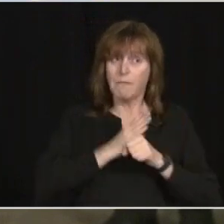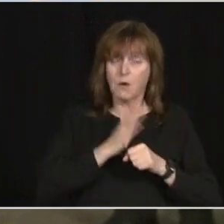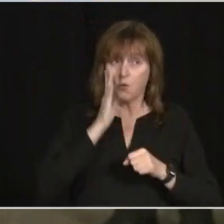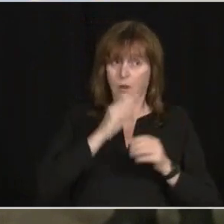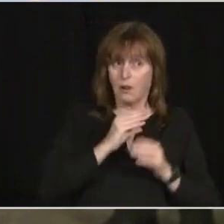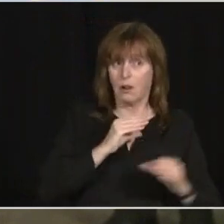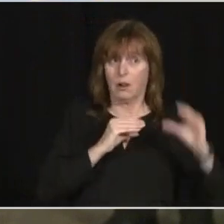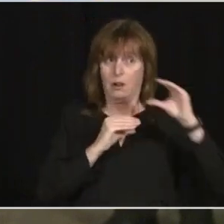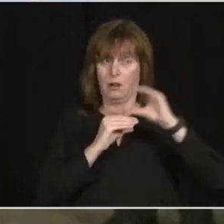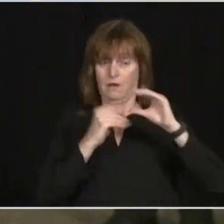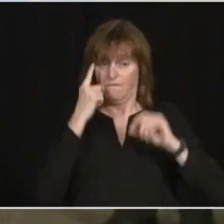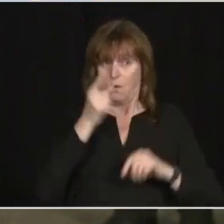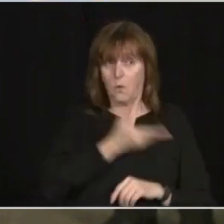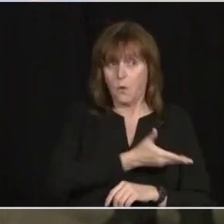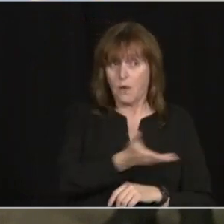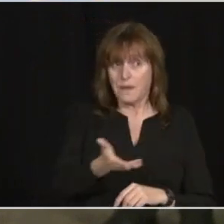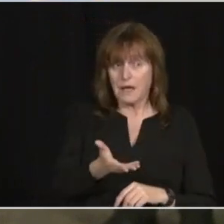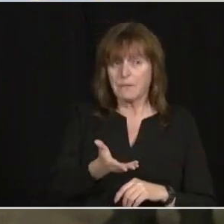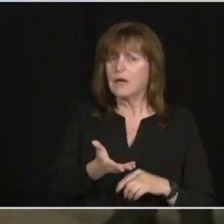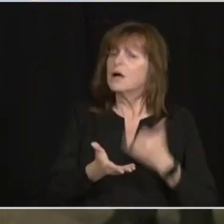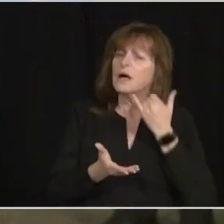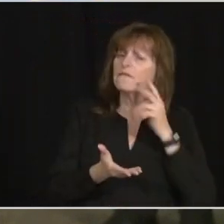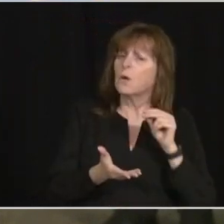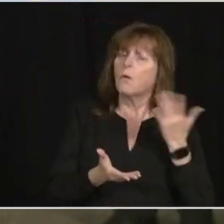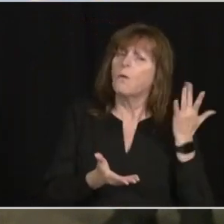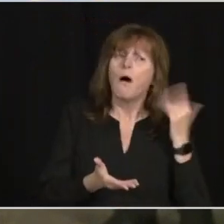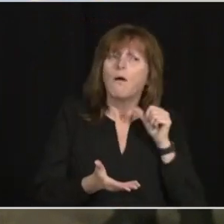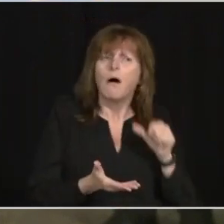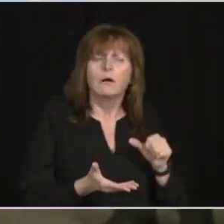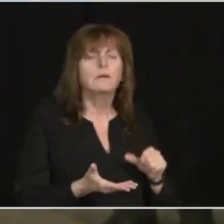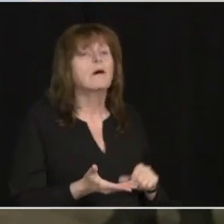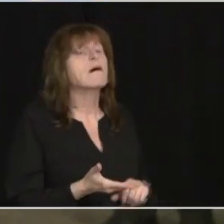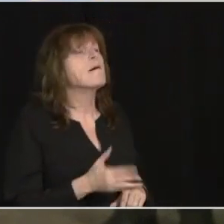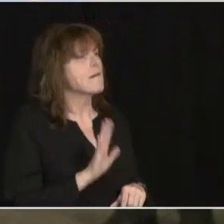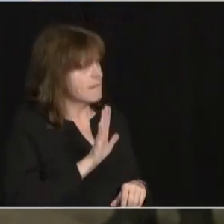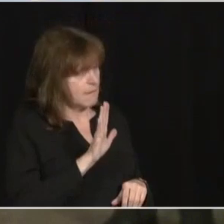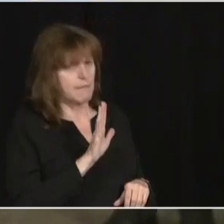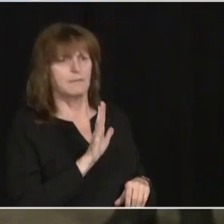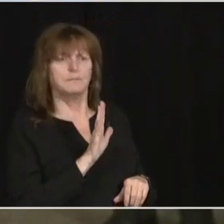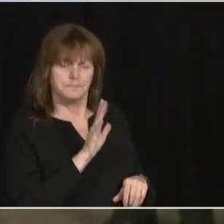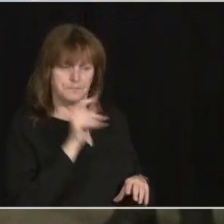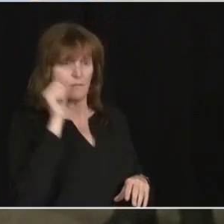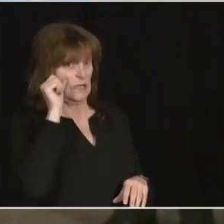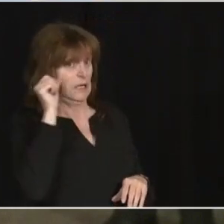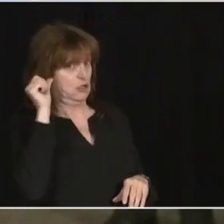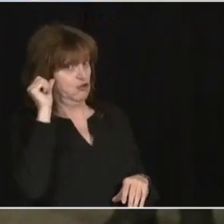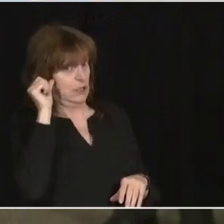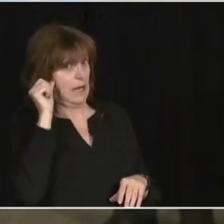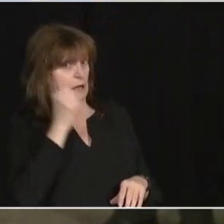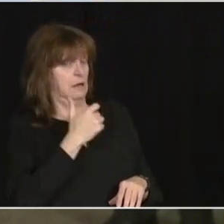for long-term care workers in Ontario, and if not, why not? We did have that discussion